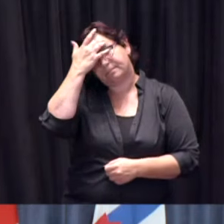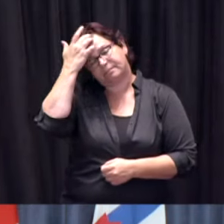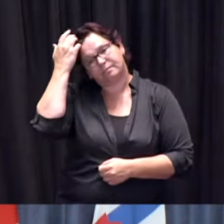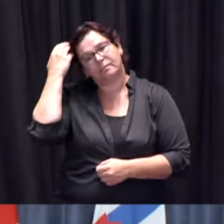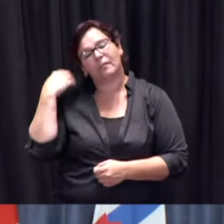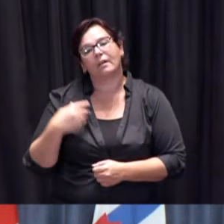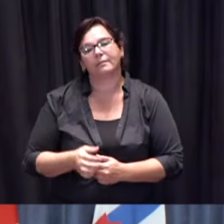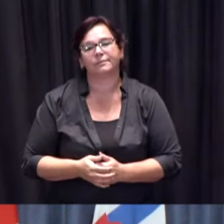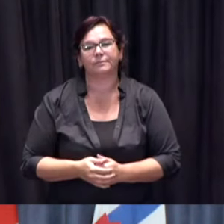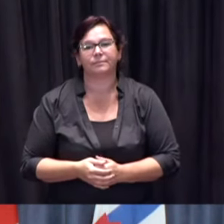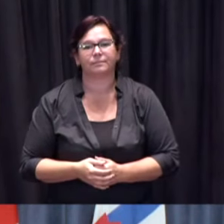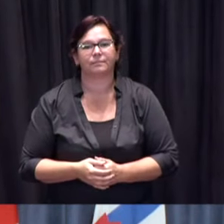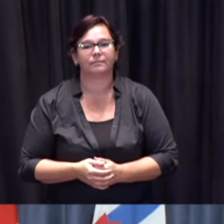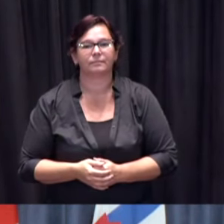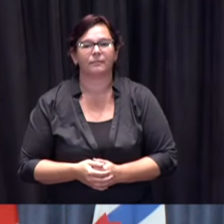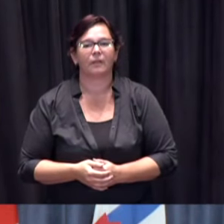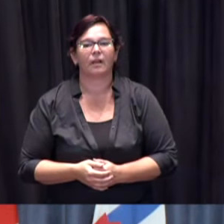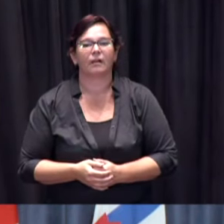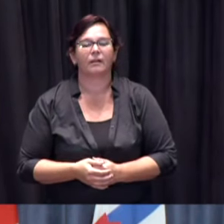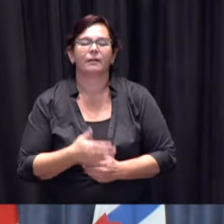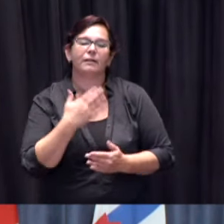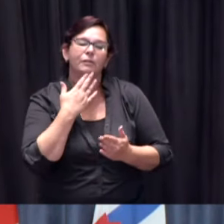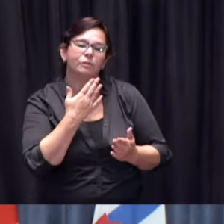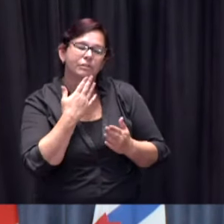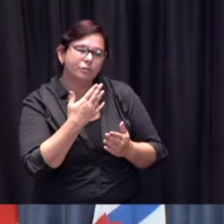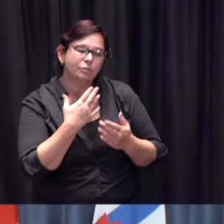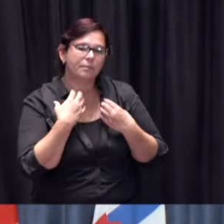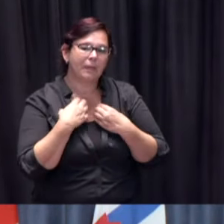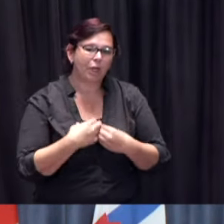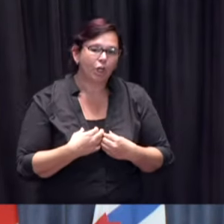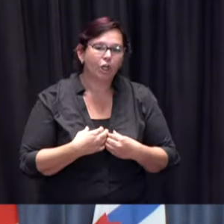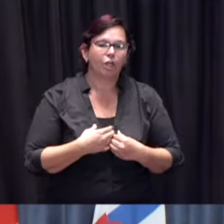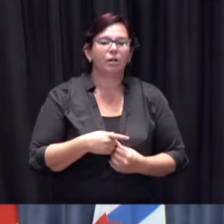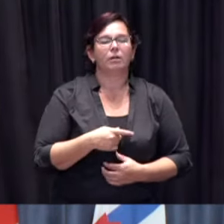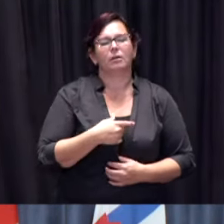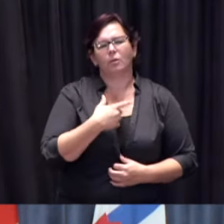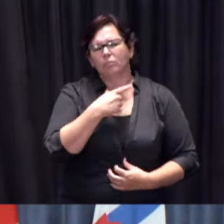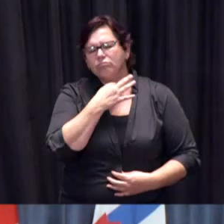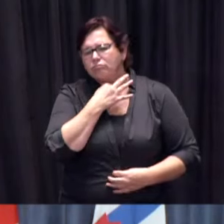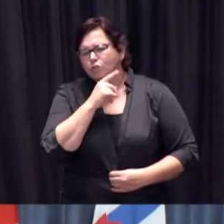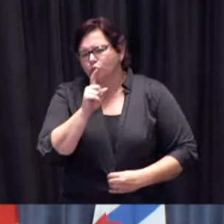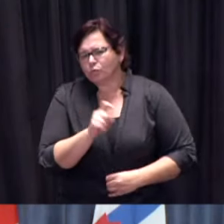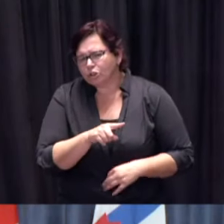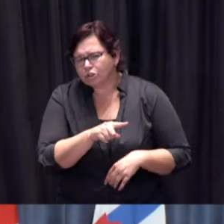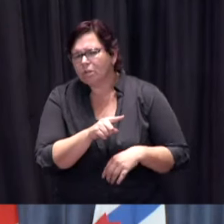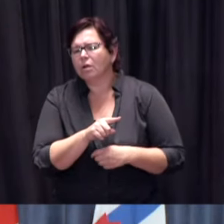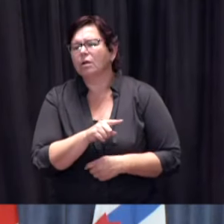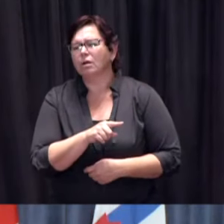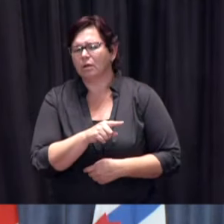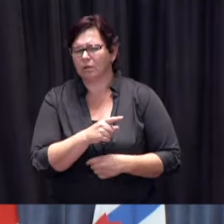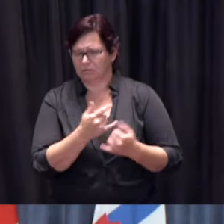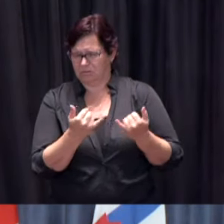Ashley: Hi thank you so much Mayor Tory for taking my question. From what you said today it sounds like the only option for limiting